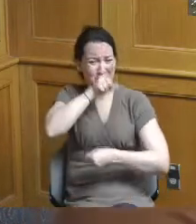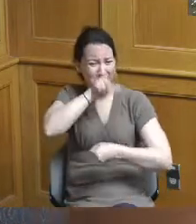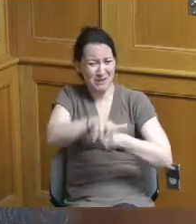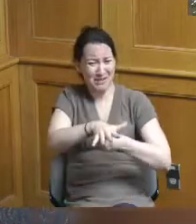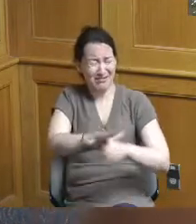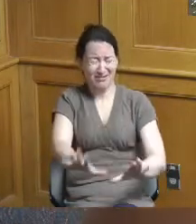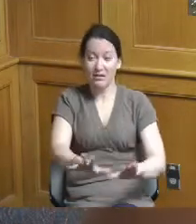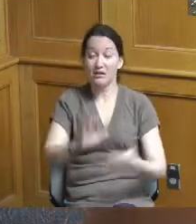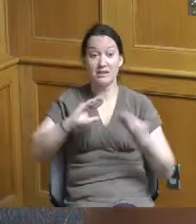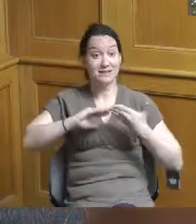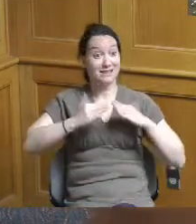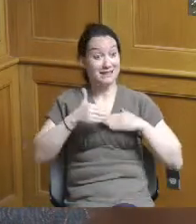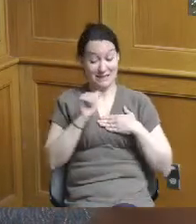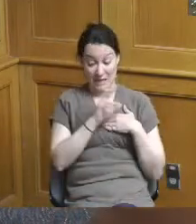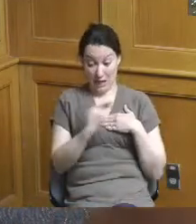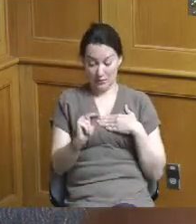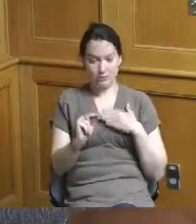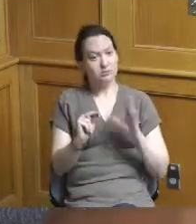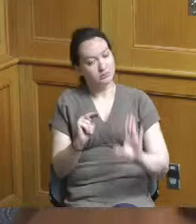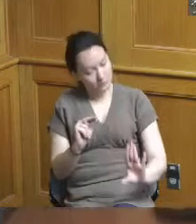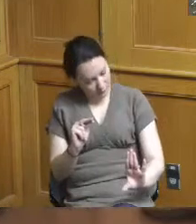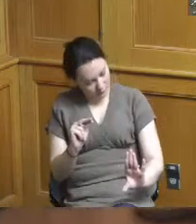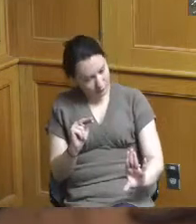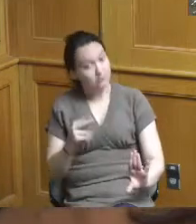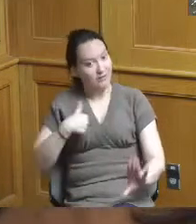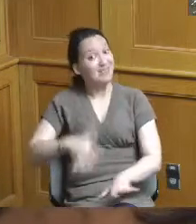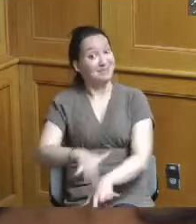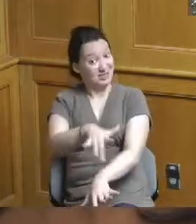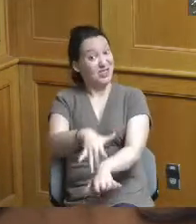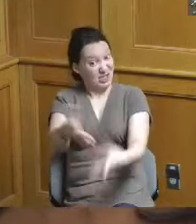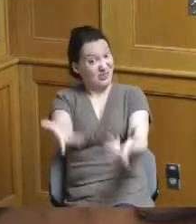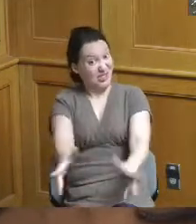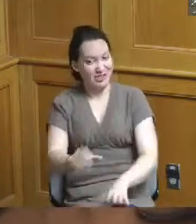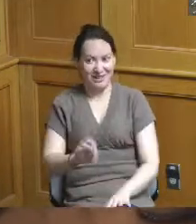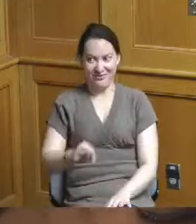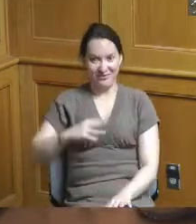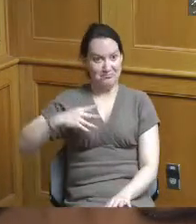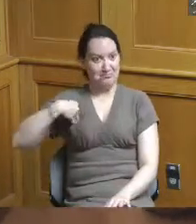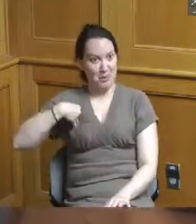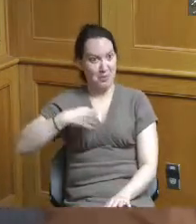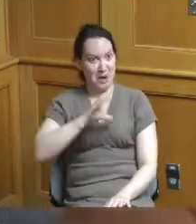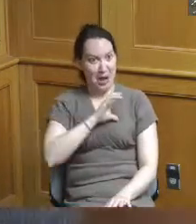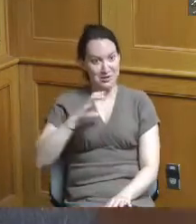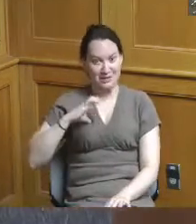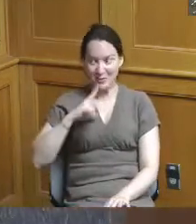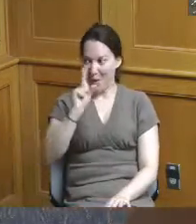the City of Cincinnati and I've I've been there if I was on the council I only got Cincinnati to